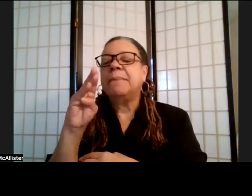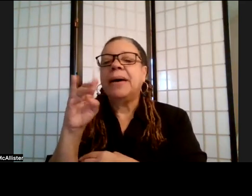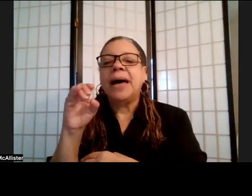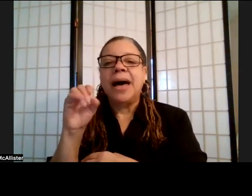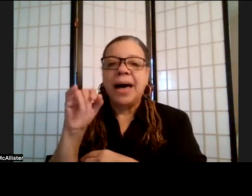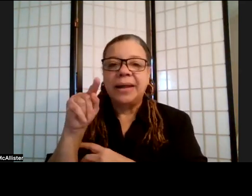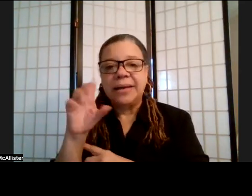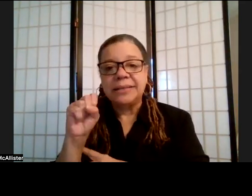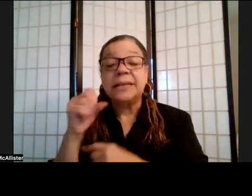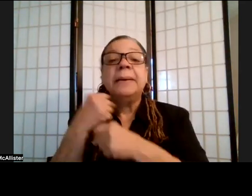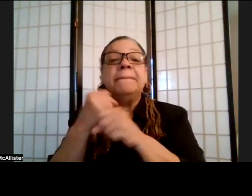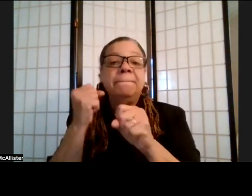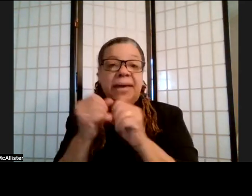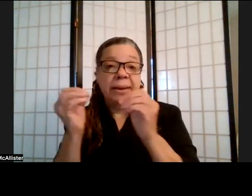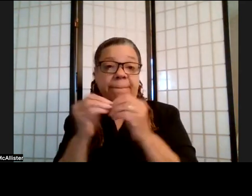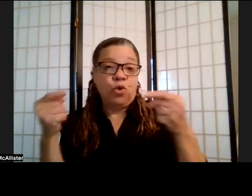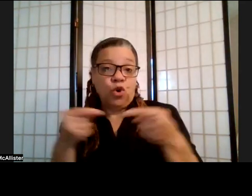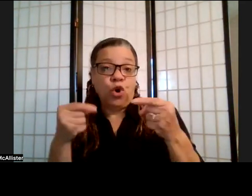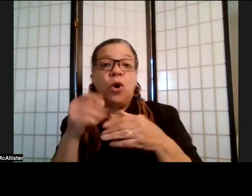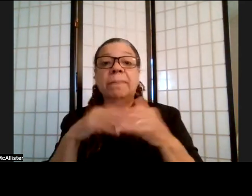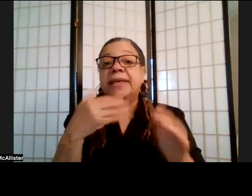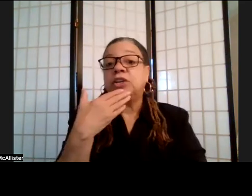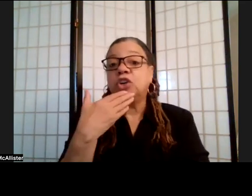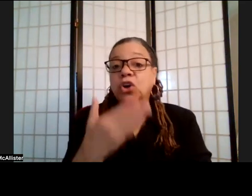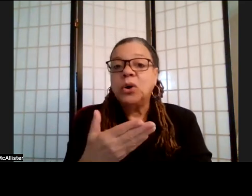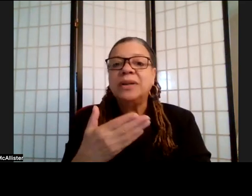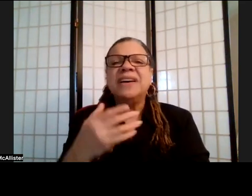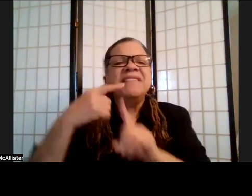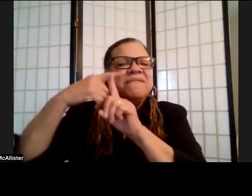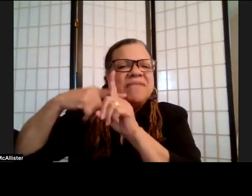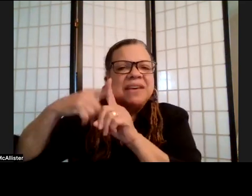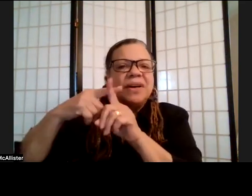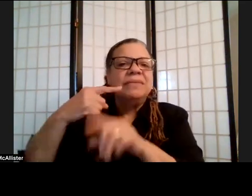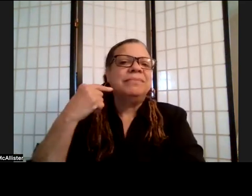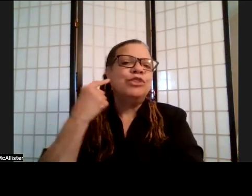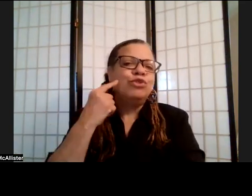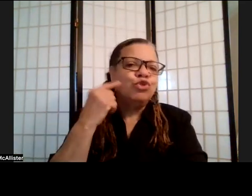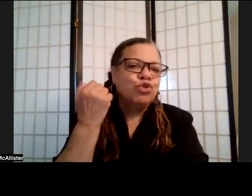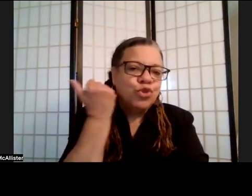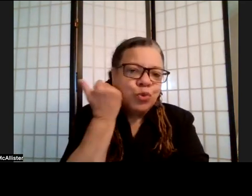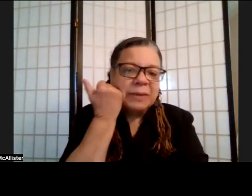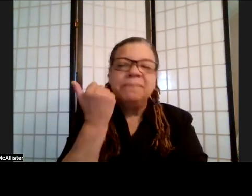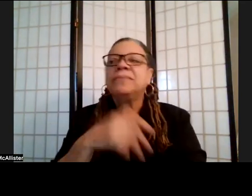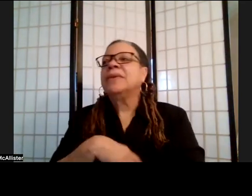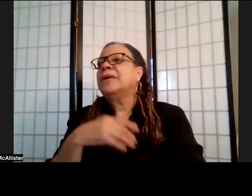Whether the patient presents with a fever, sore throat, [or] toothache, the family doctor is ready to suggest a course of antibiotics,